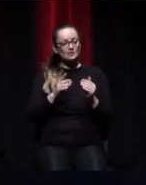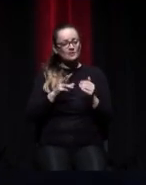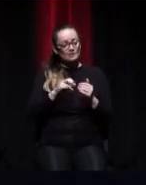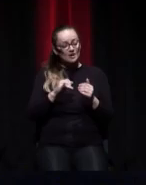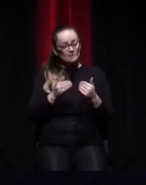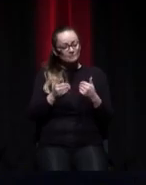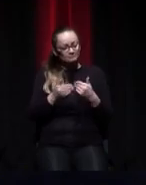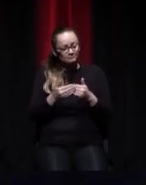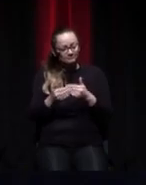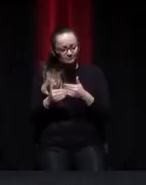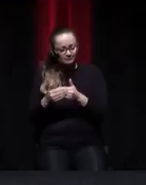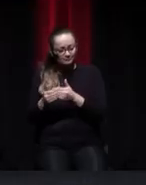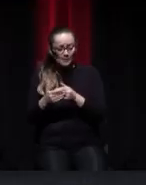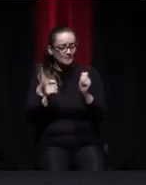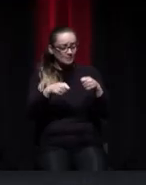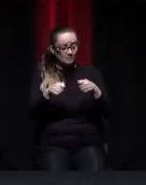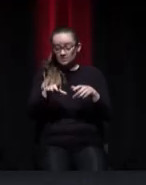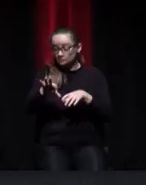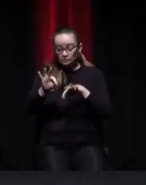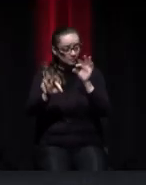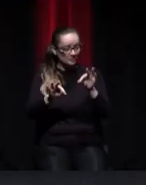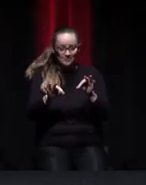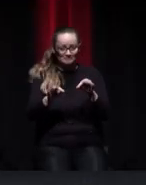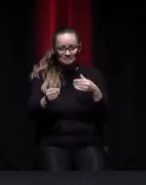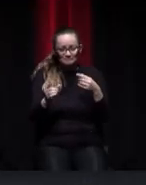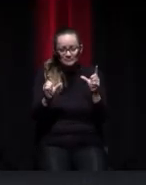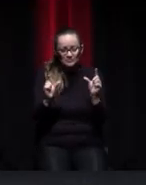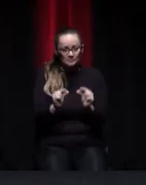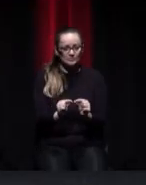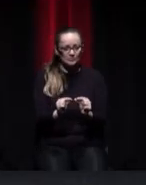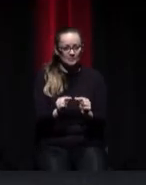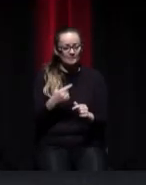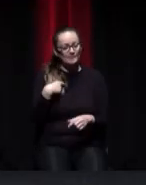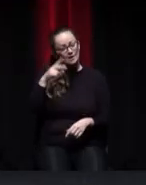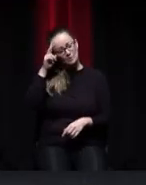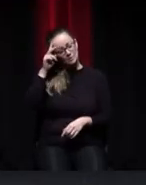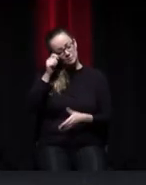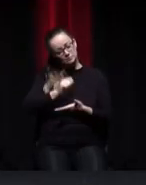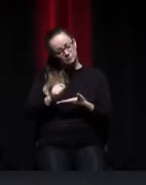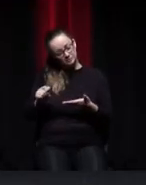our choice possibilities. It reminds me of an author, Nicolas Negroponte,